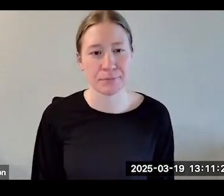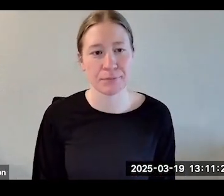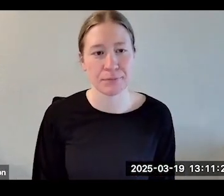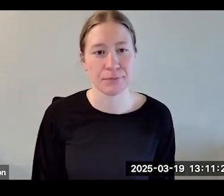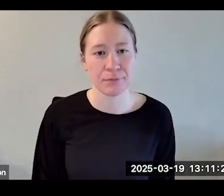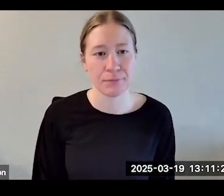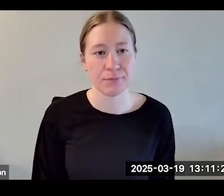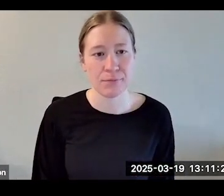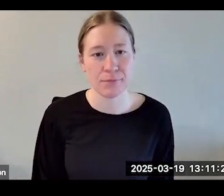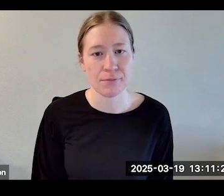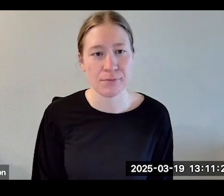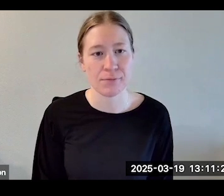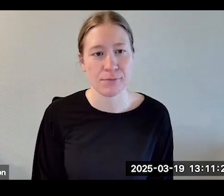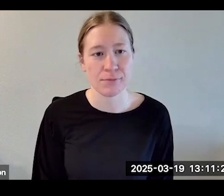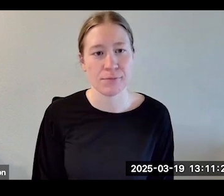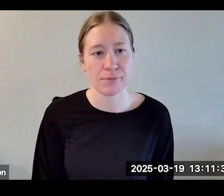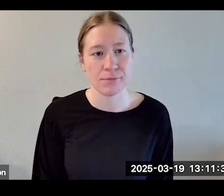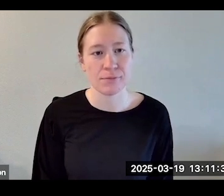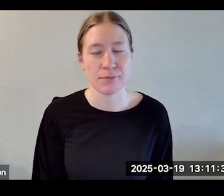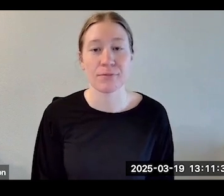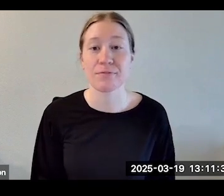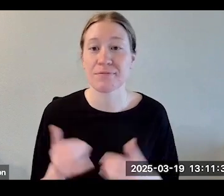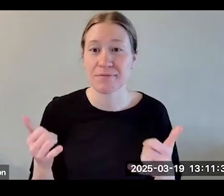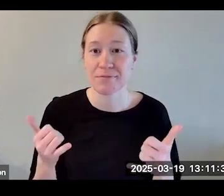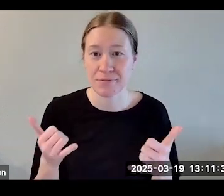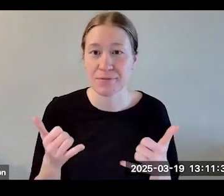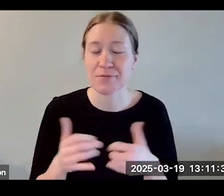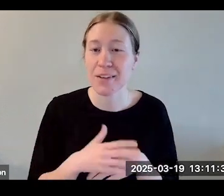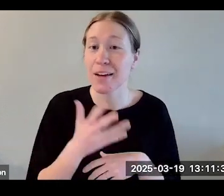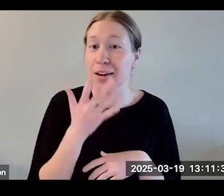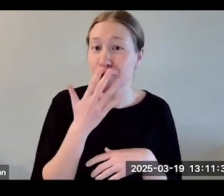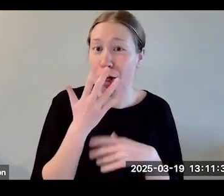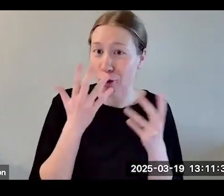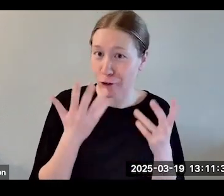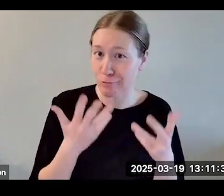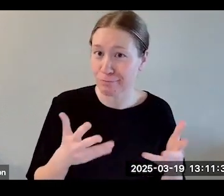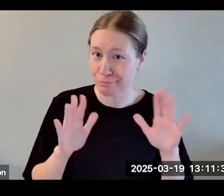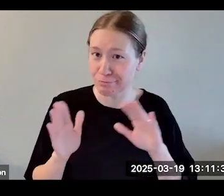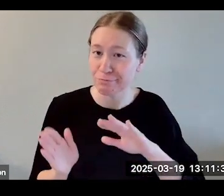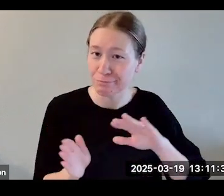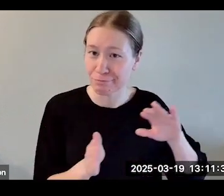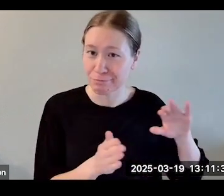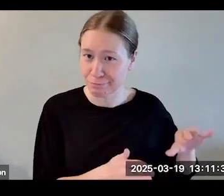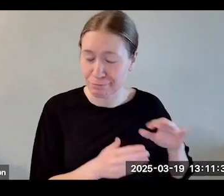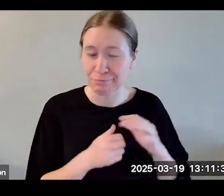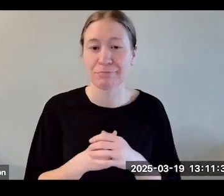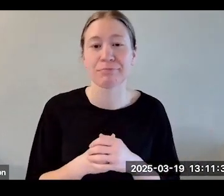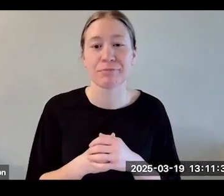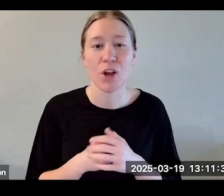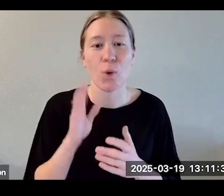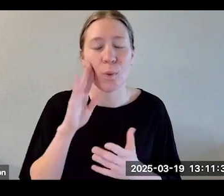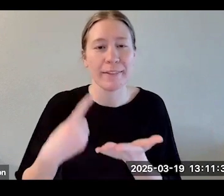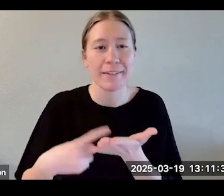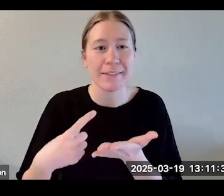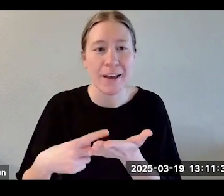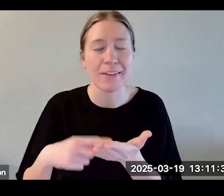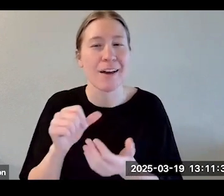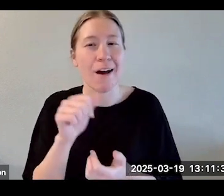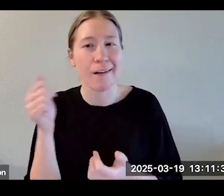Okay, so I want to move on from color contrast to talk about another general accessibility consideration,